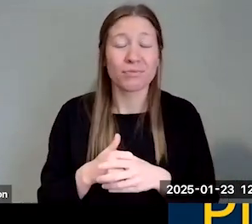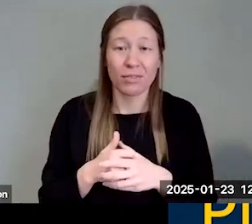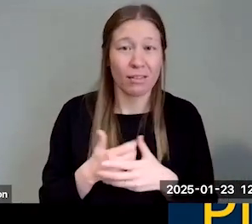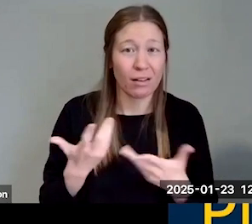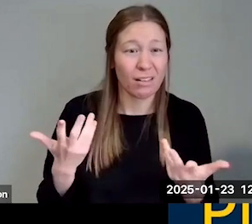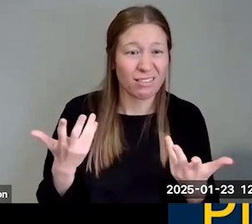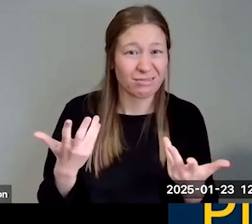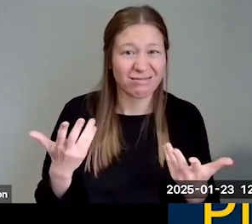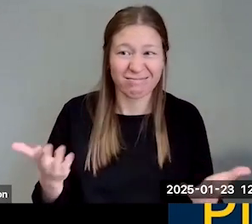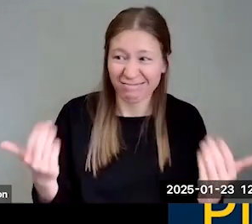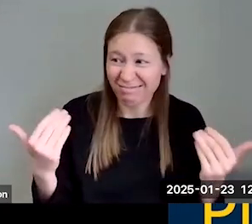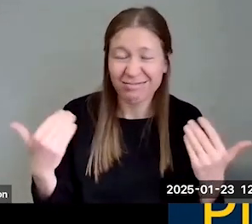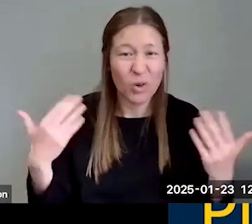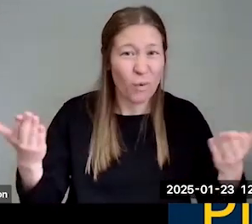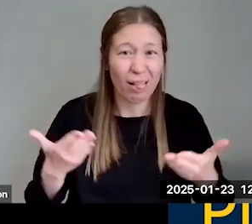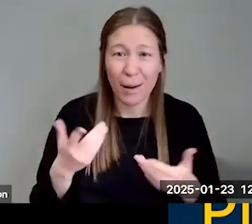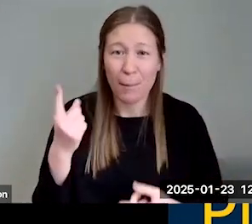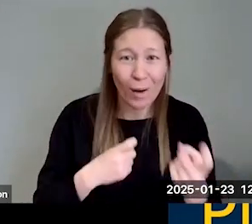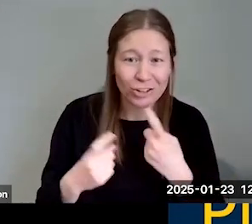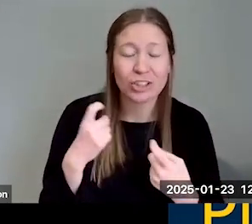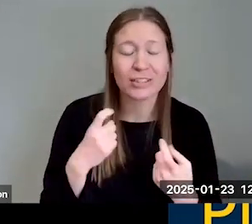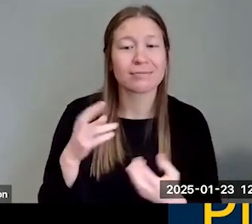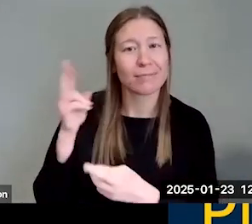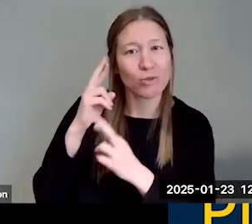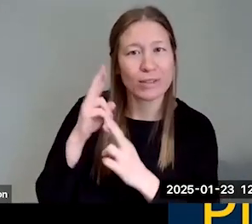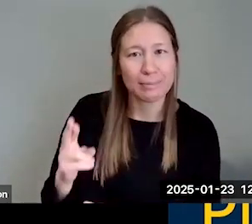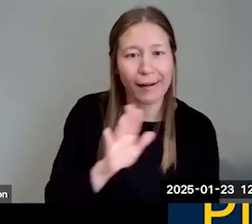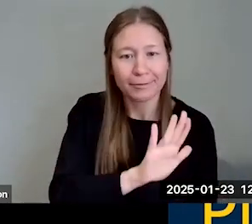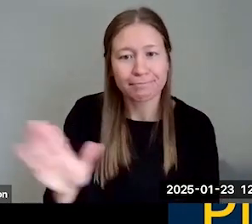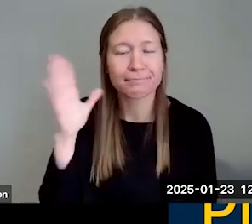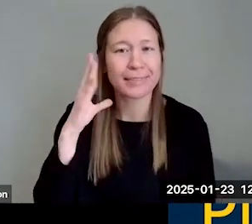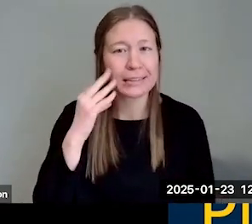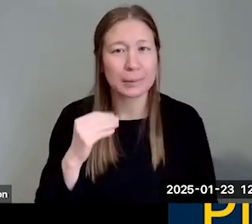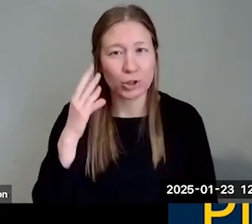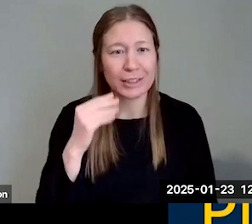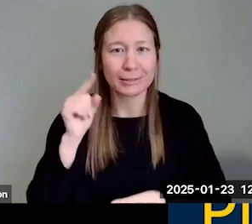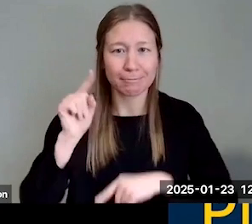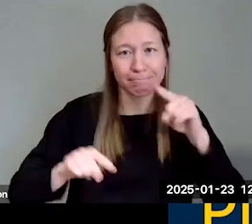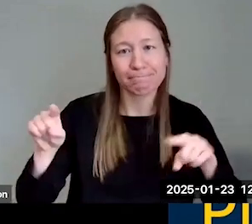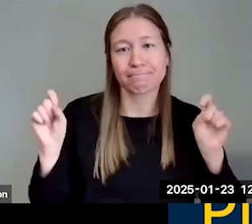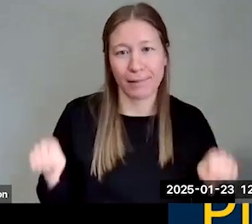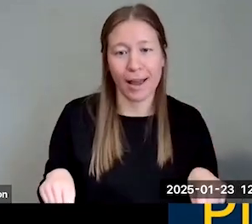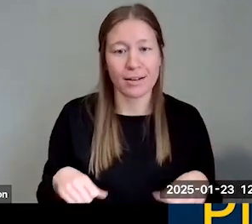and respect the experience of others. So please be sure to engage, ask questions,